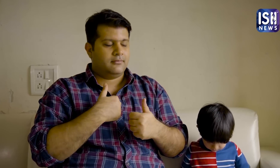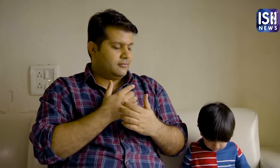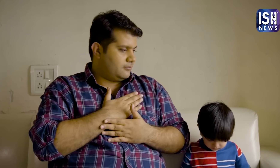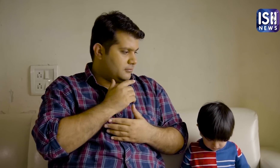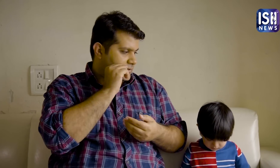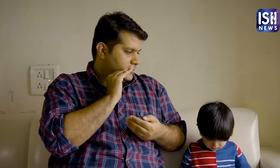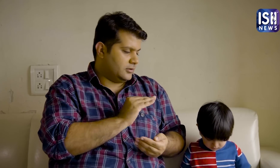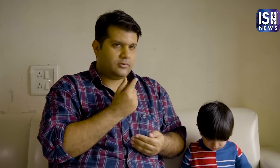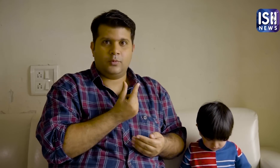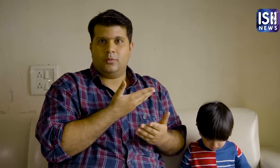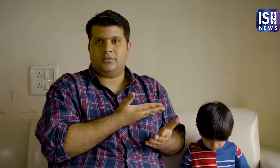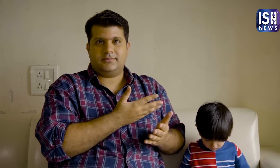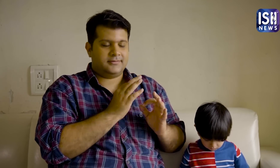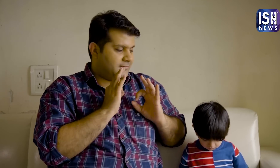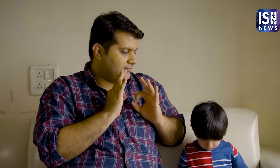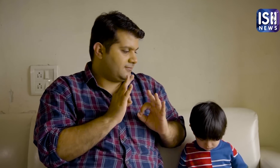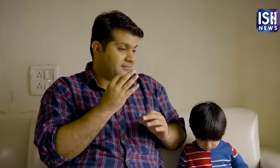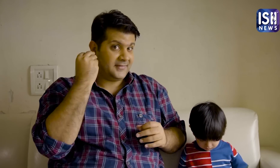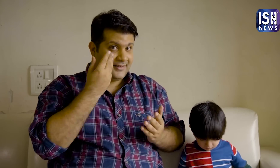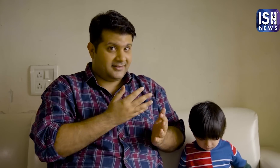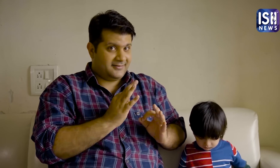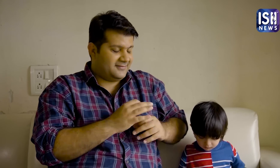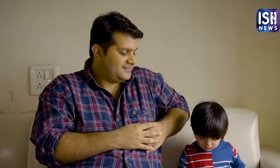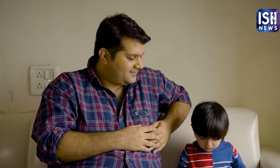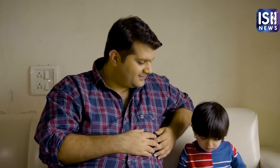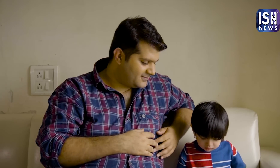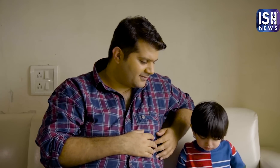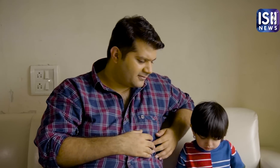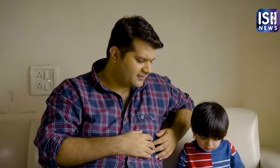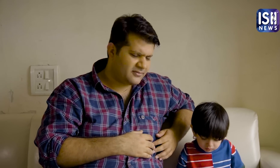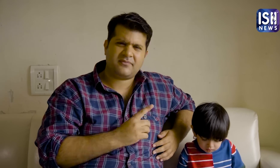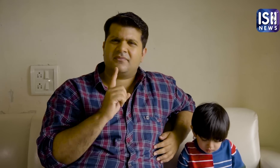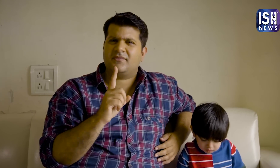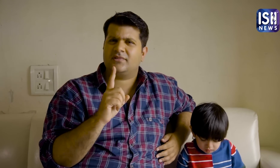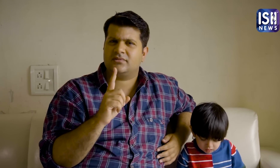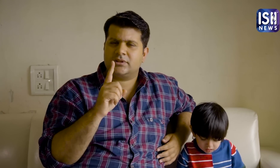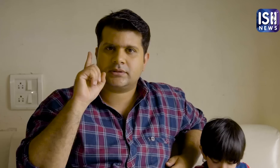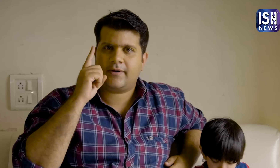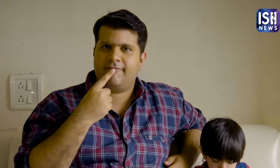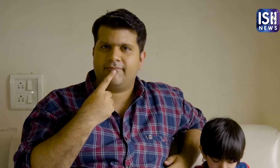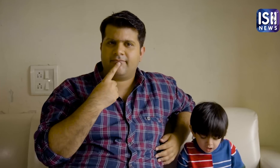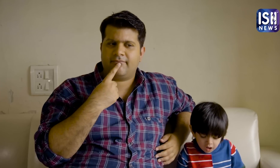These are such useful resources for my hearing son, But what about the Deaf?